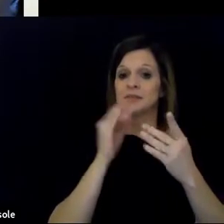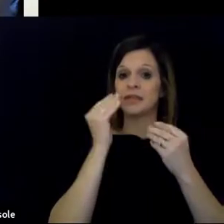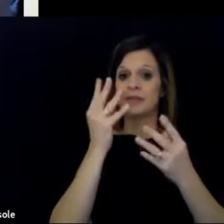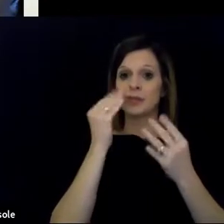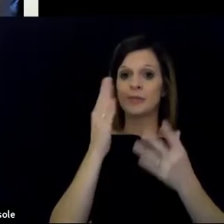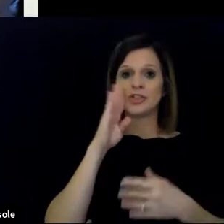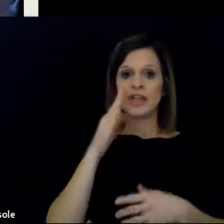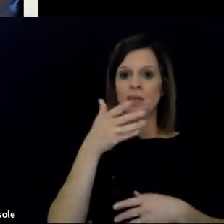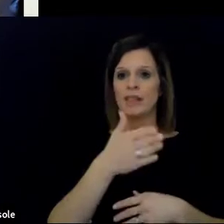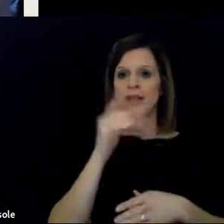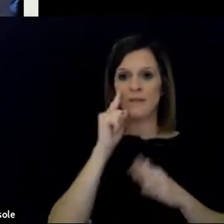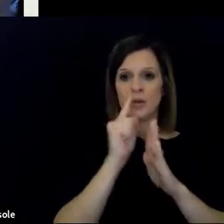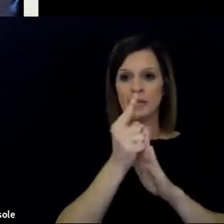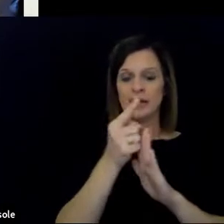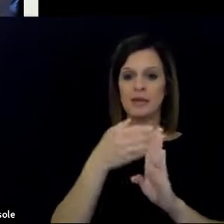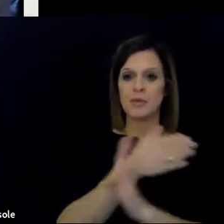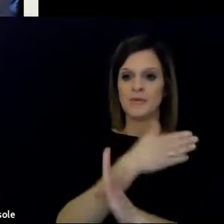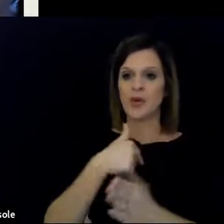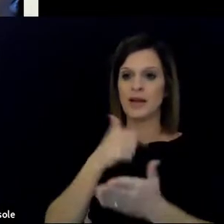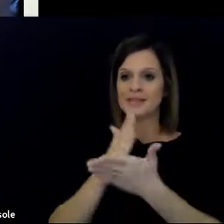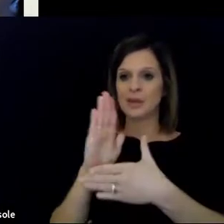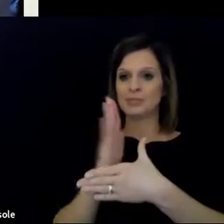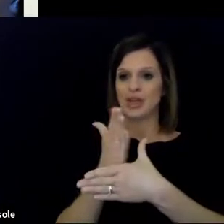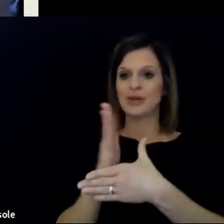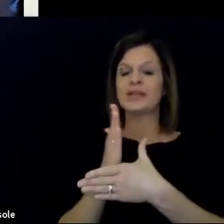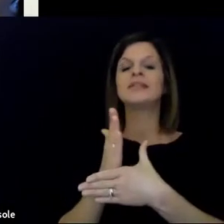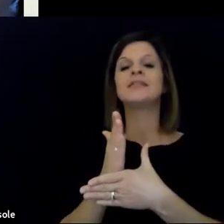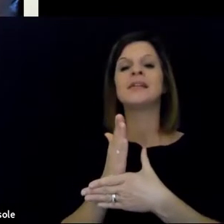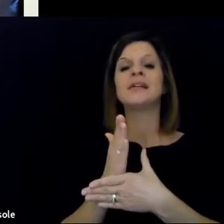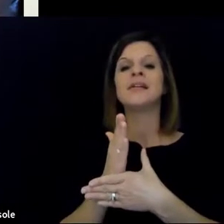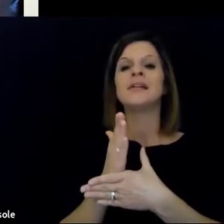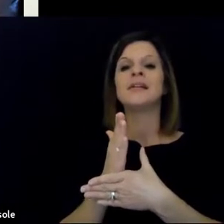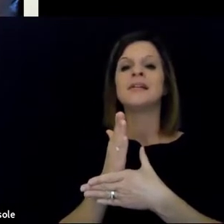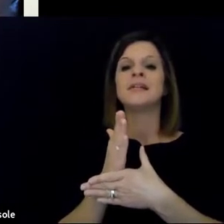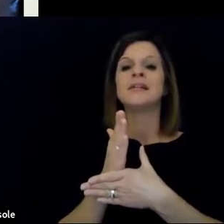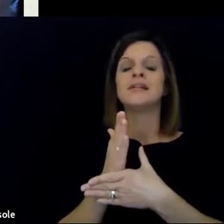for a minute before I stop sharing, but I'm open to questions.